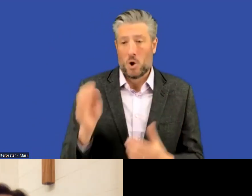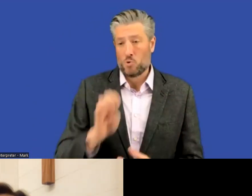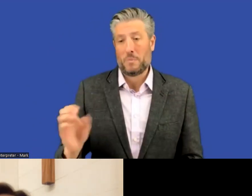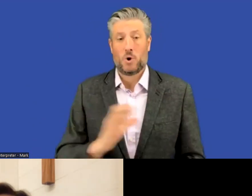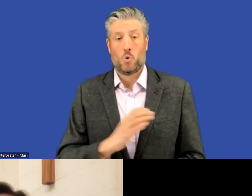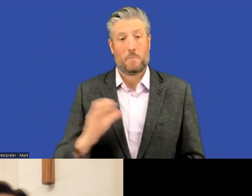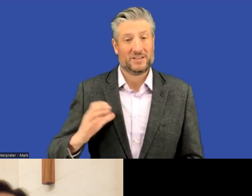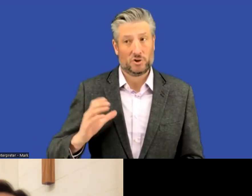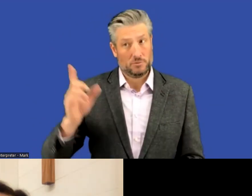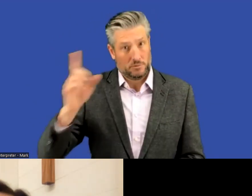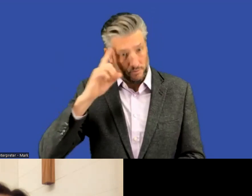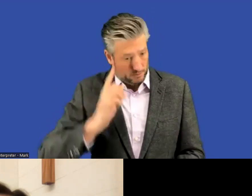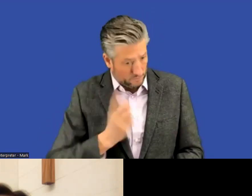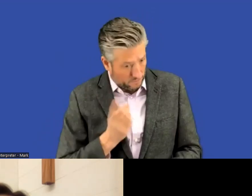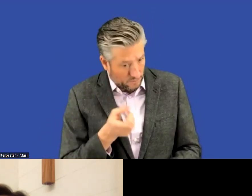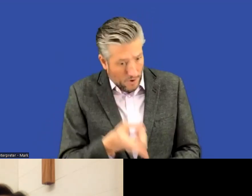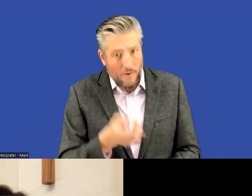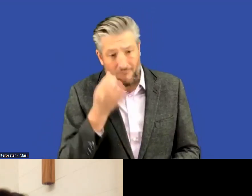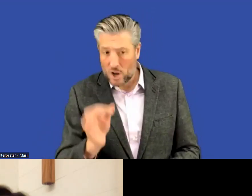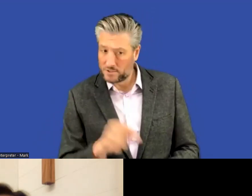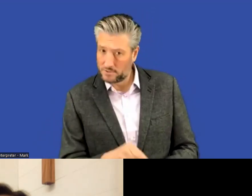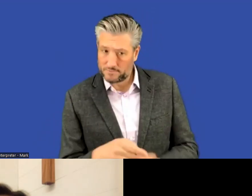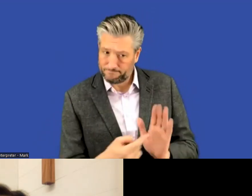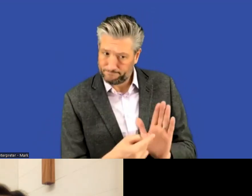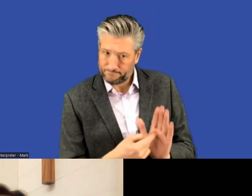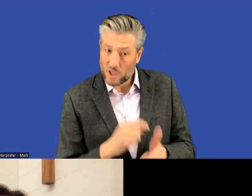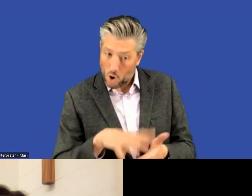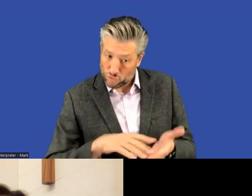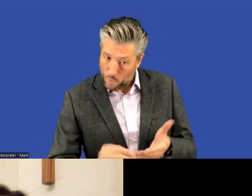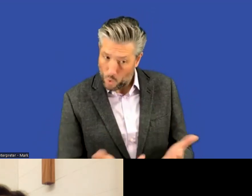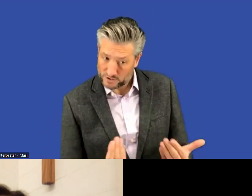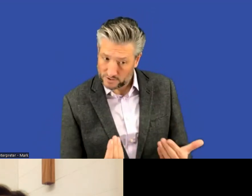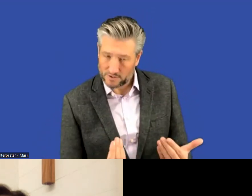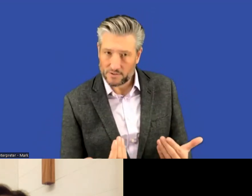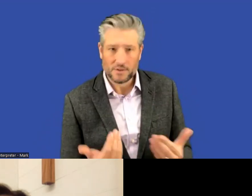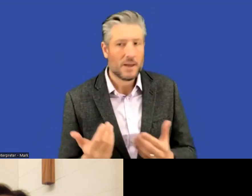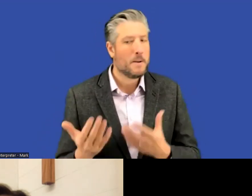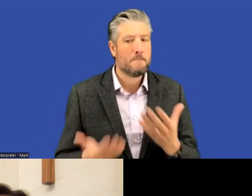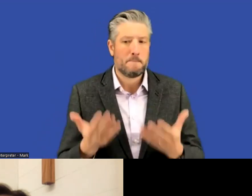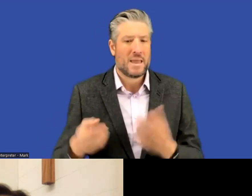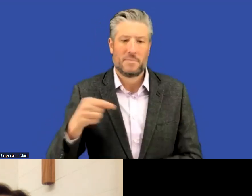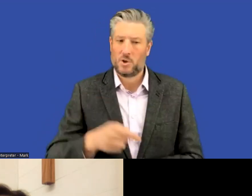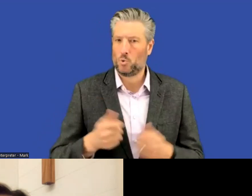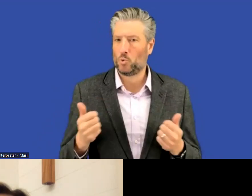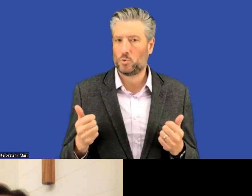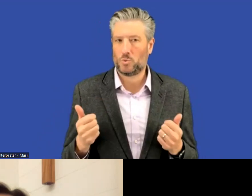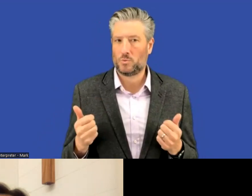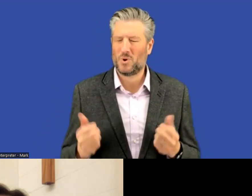had some -- it could change. I really hope it can help.